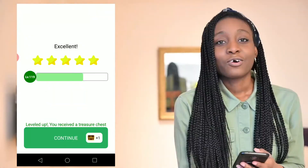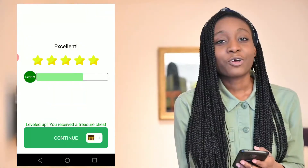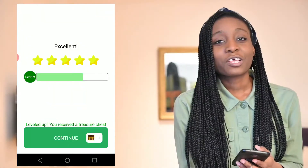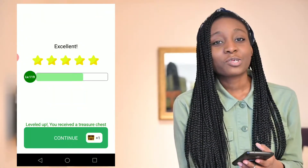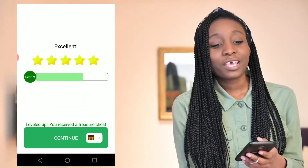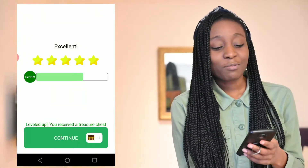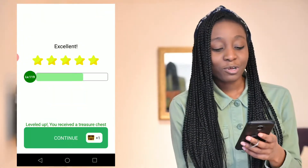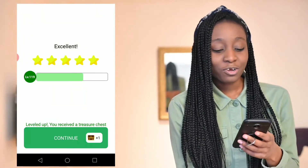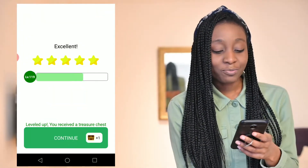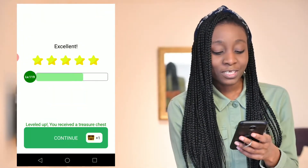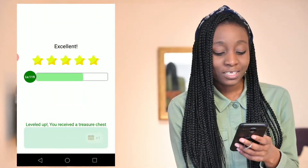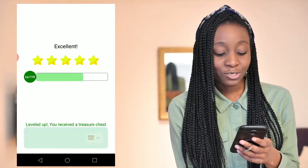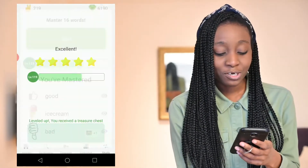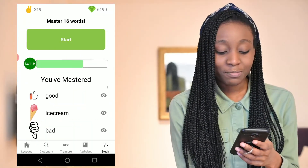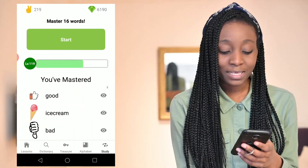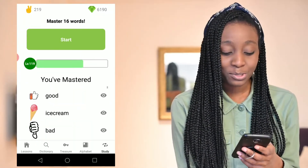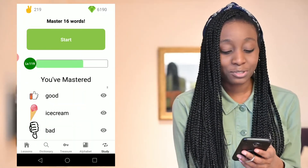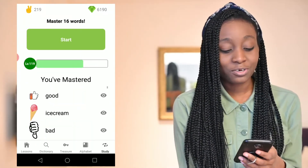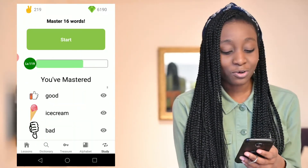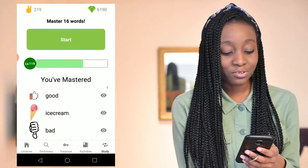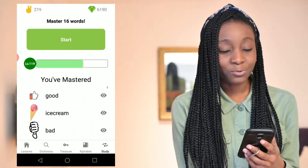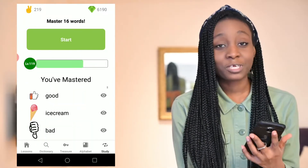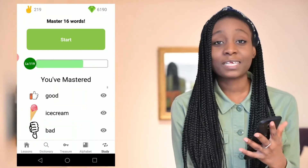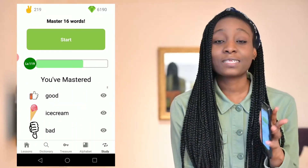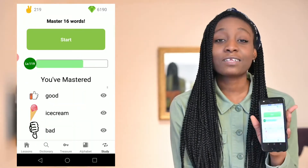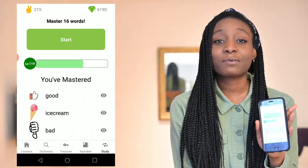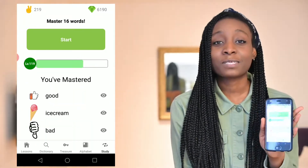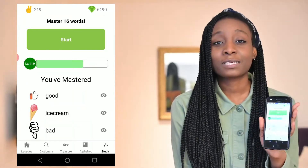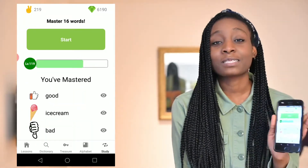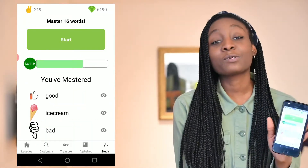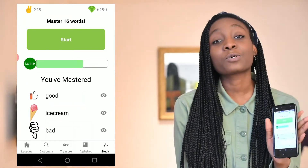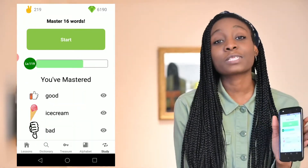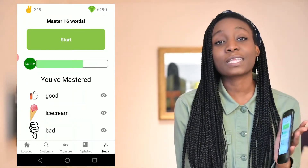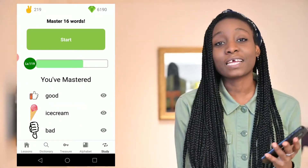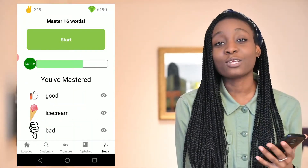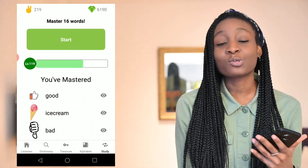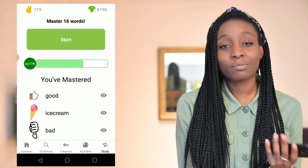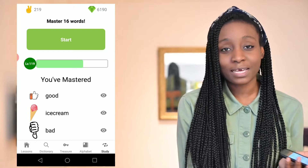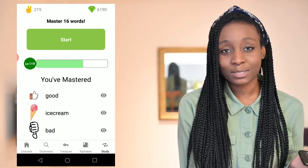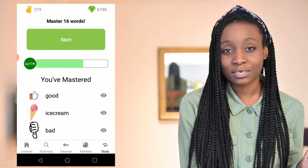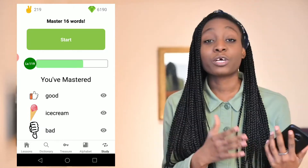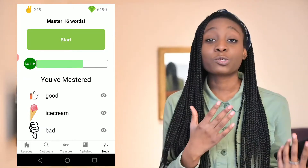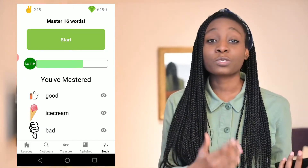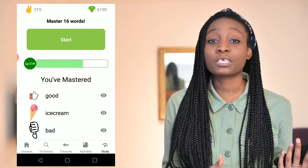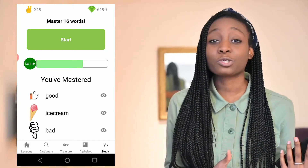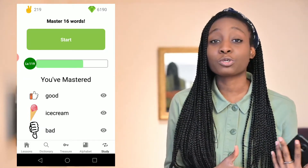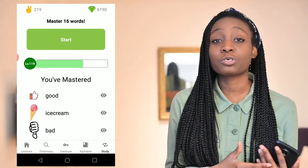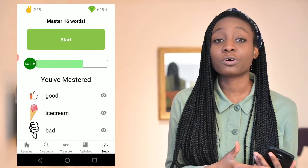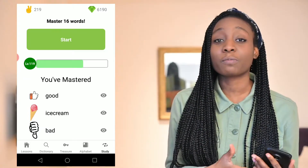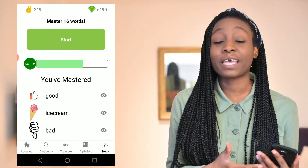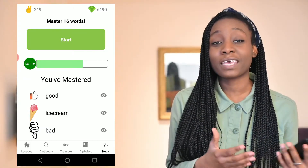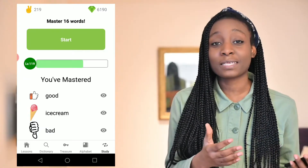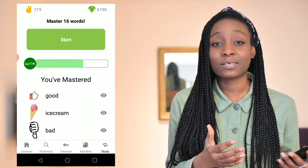Okay so yeah I'm not completely done mastering all the words, I still have 16 words that I need to master, I just wanted to show you all my ASL